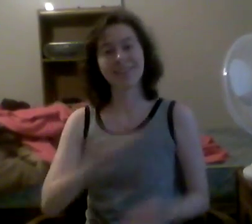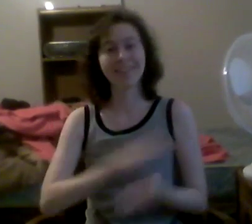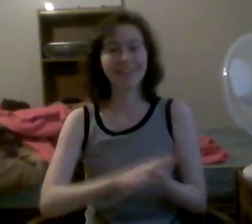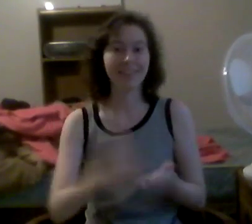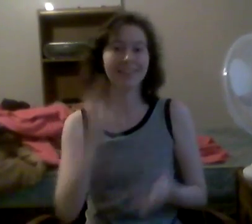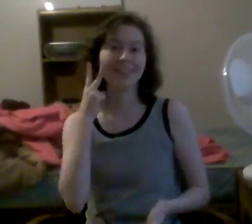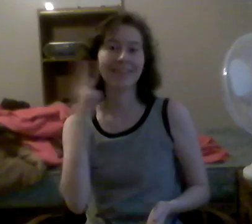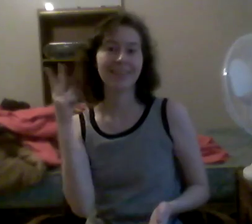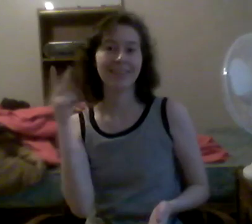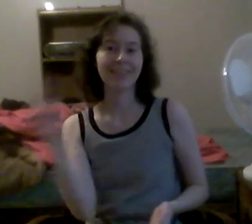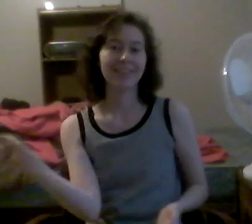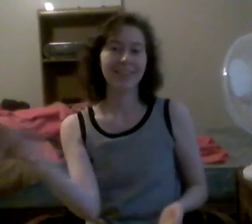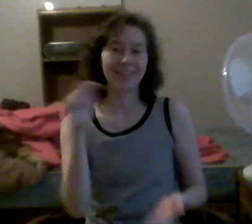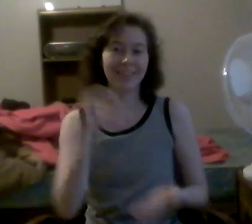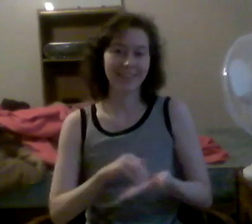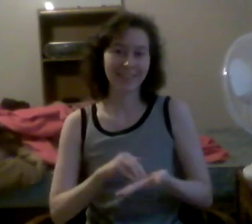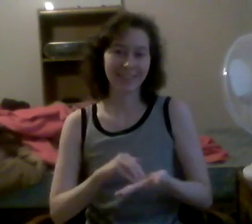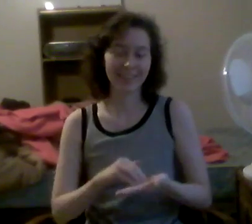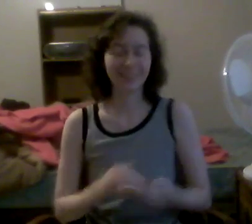nice to see you all again